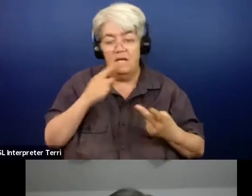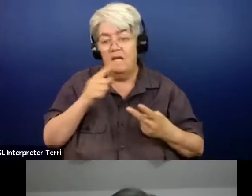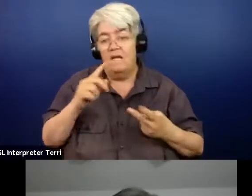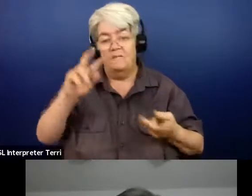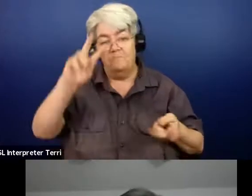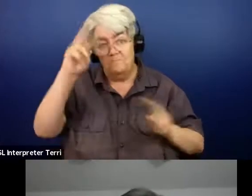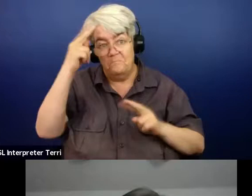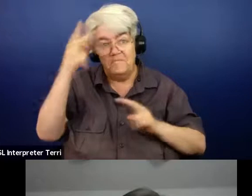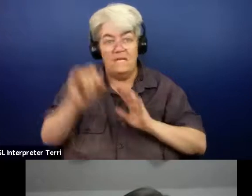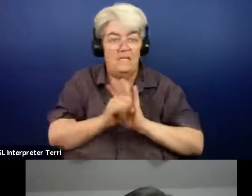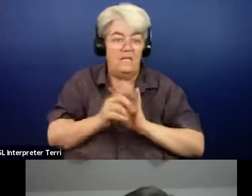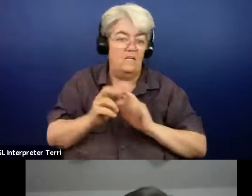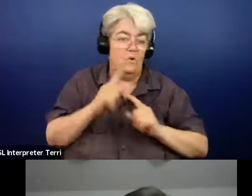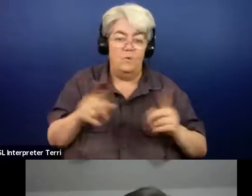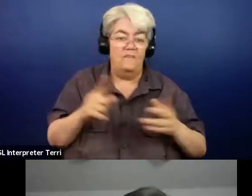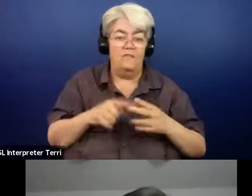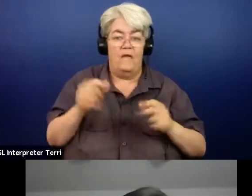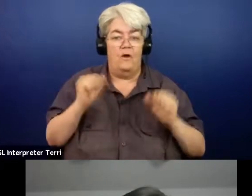they are hesitant, because the system